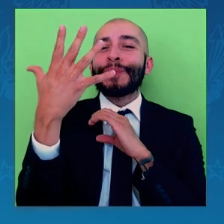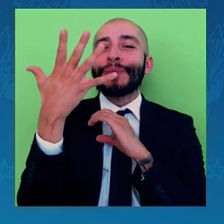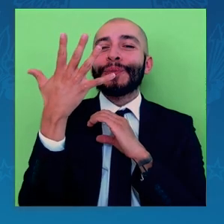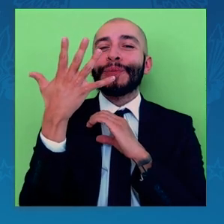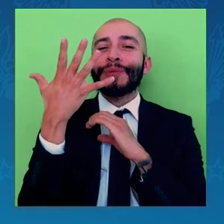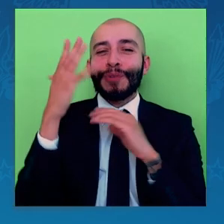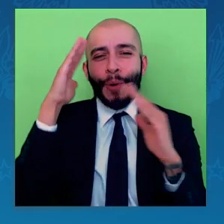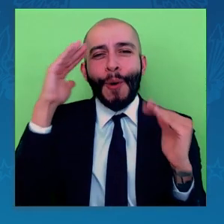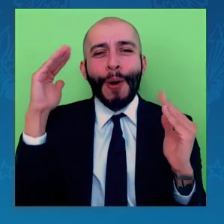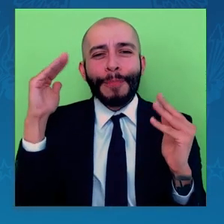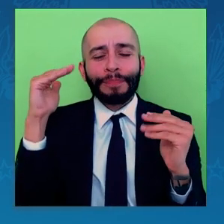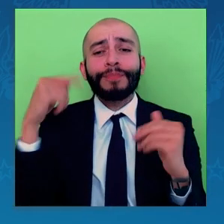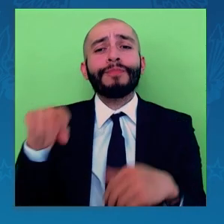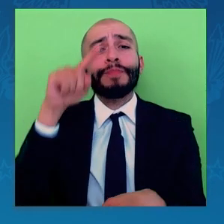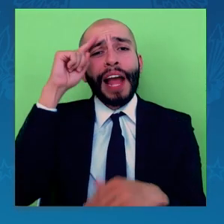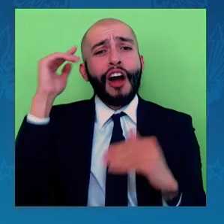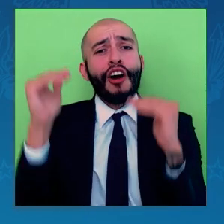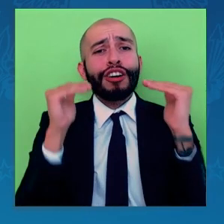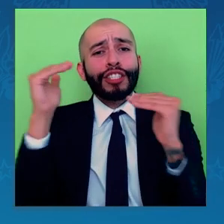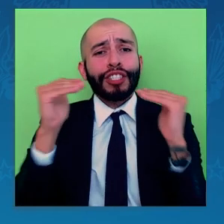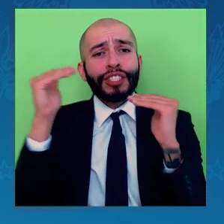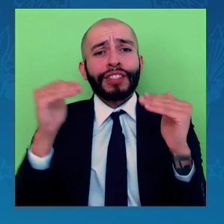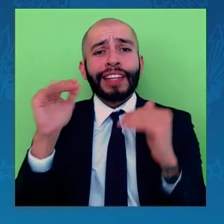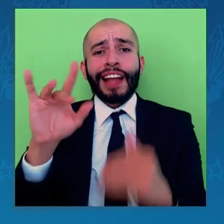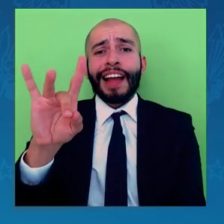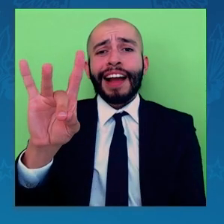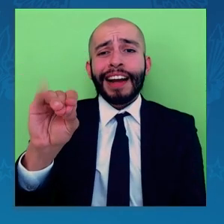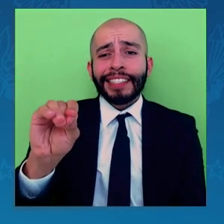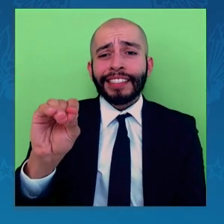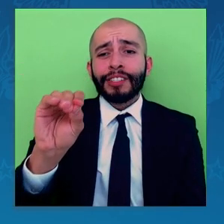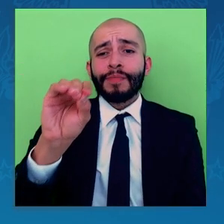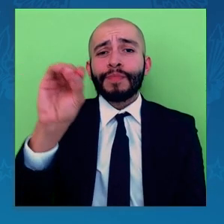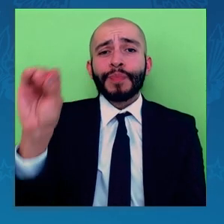and 85 percent of Hispanic adults have reported getting vaccinated.